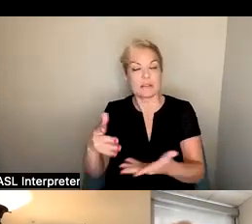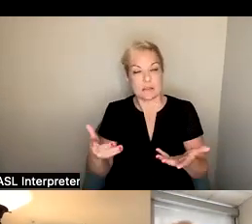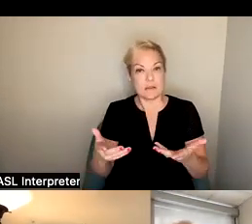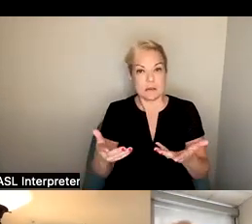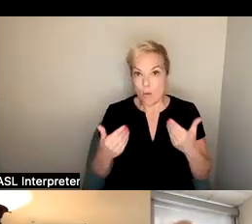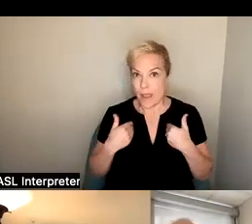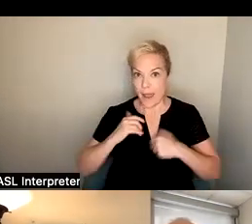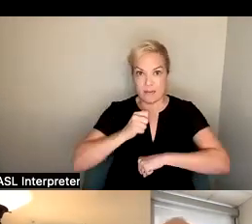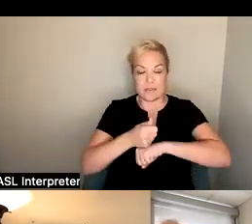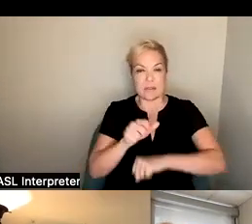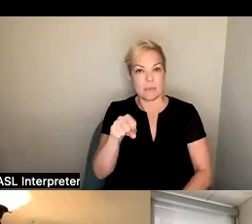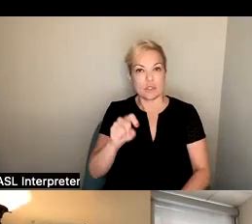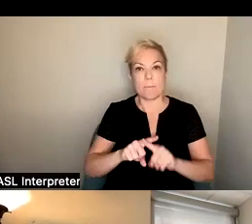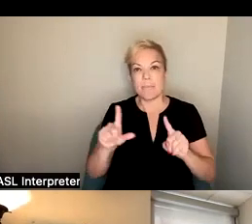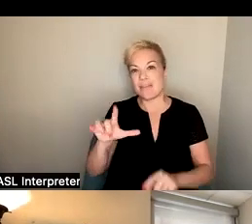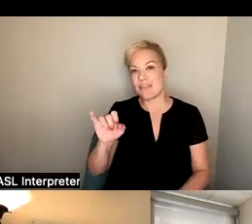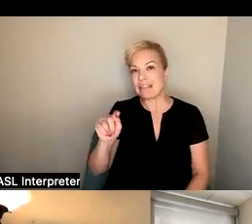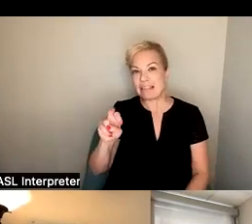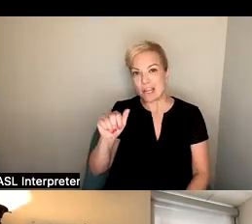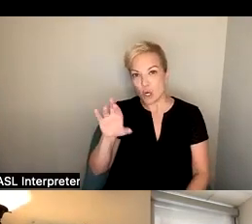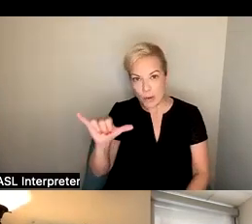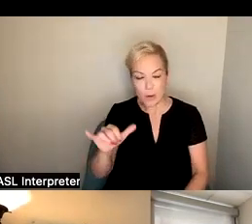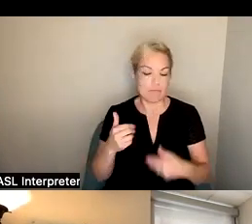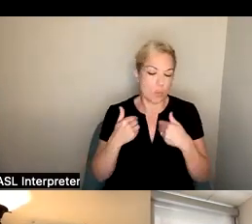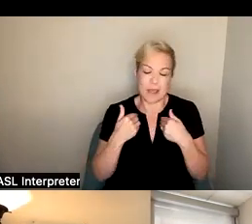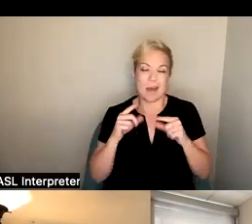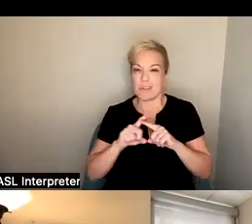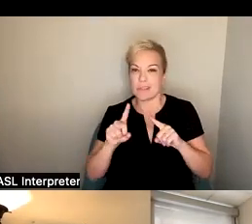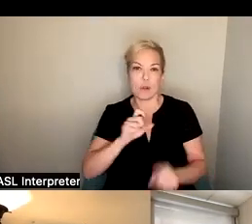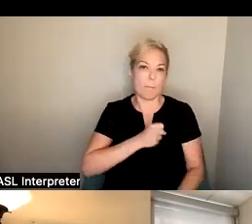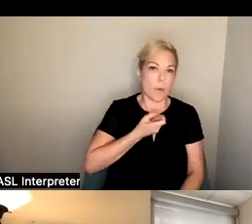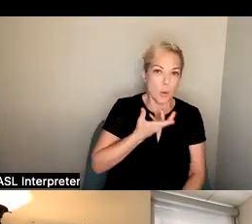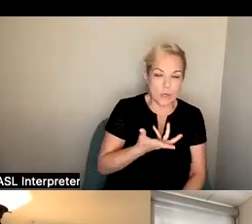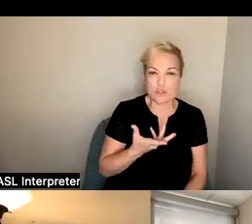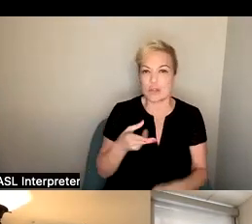well as the usual genres of genres of literature: poetry, short stories, novellas, complex Pulitzer